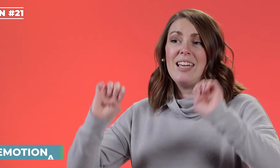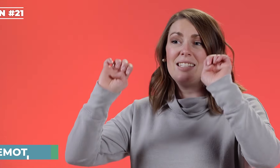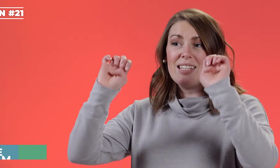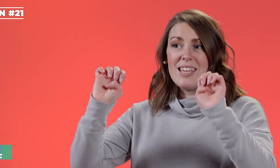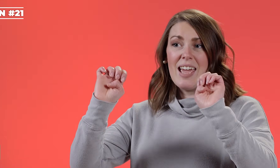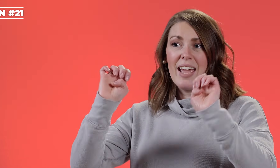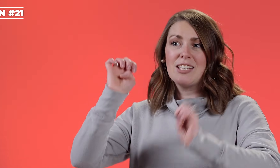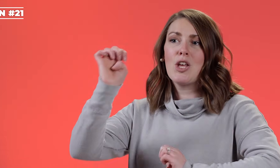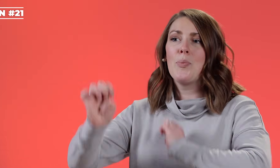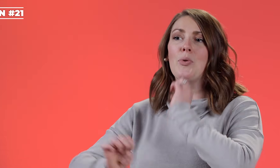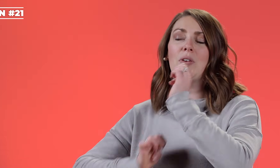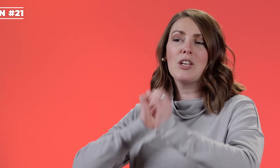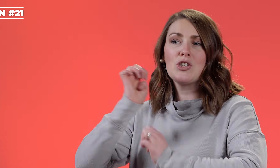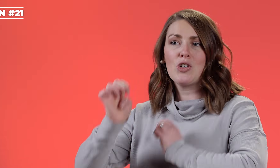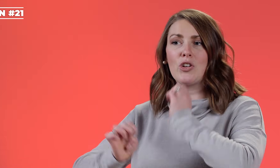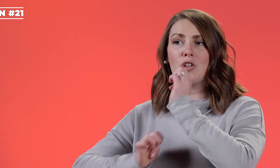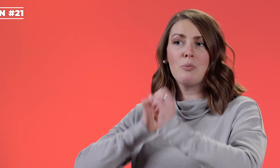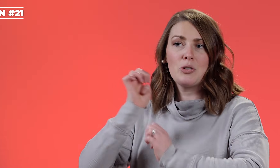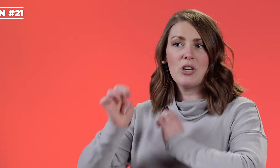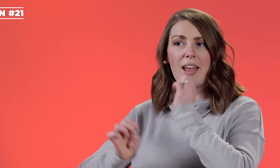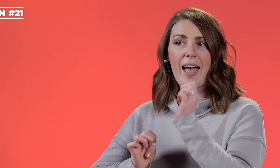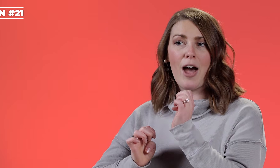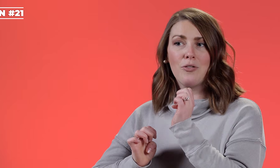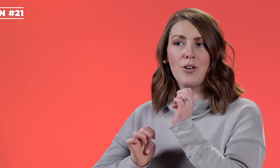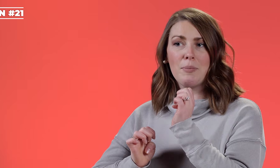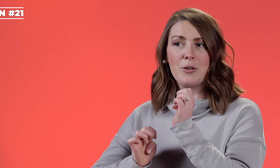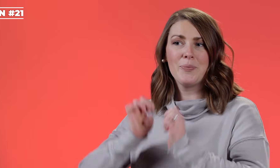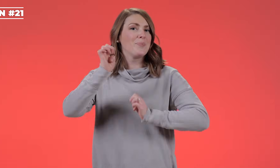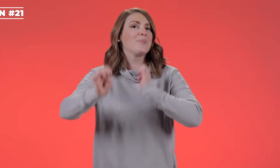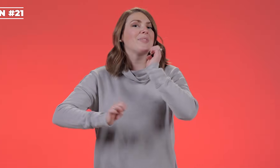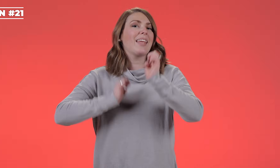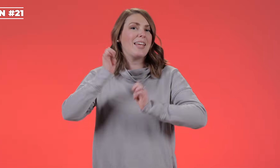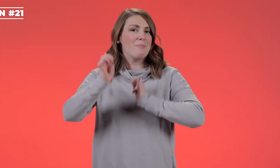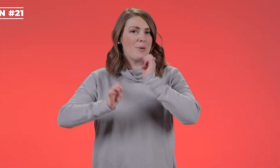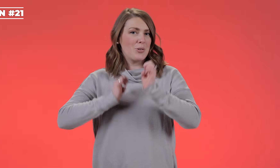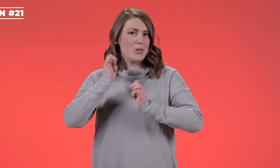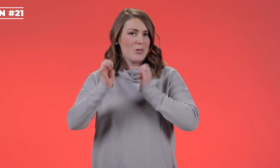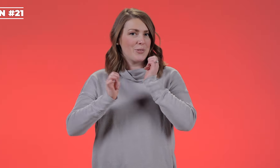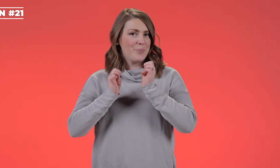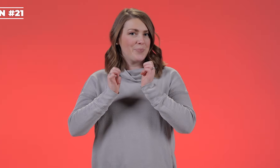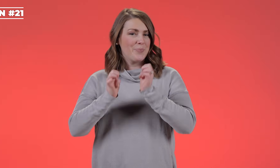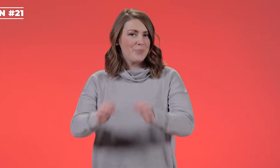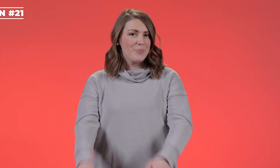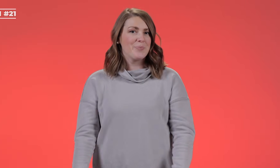It's E-hands moving in a circular motion out from you. Emotional.